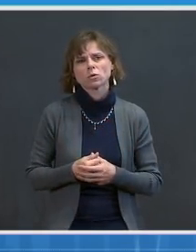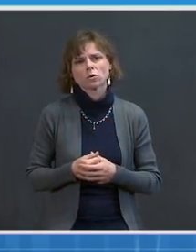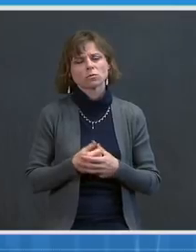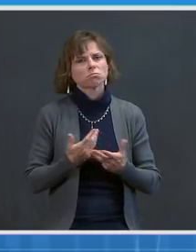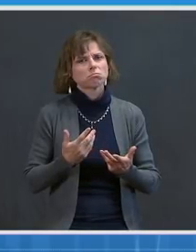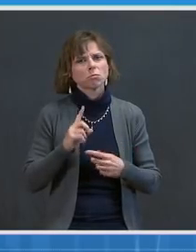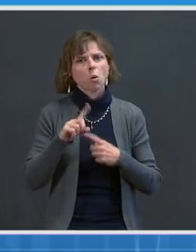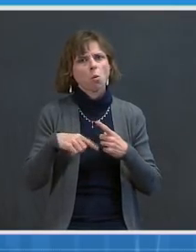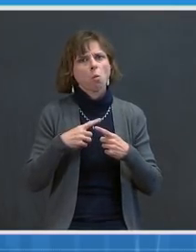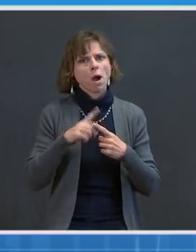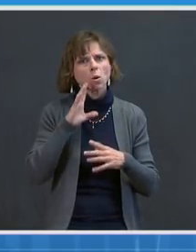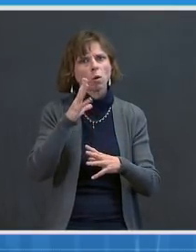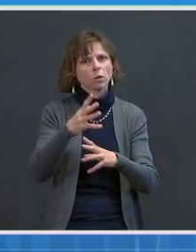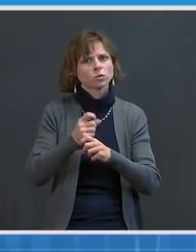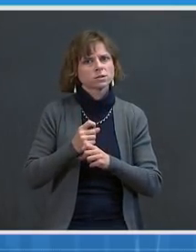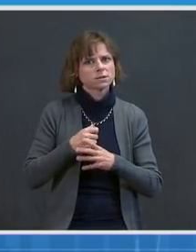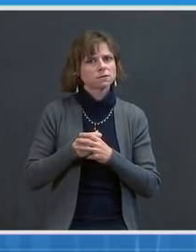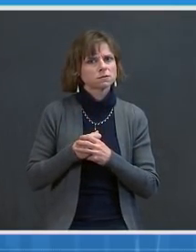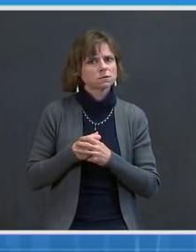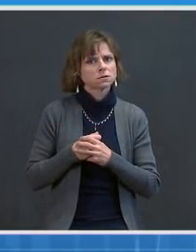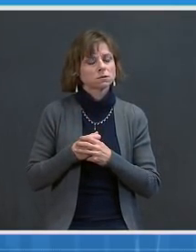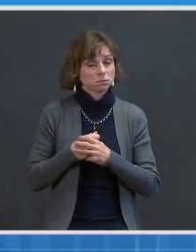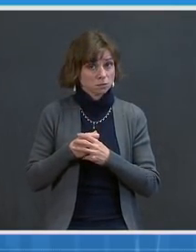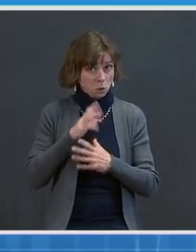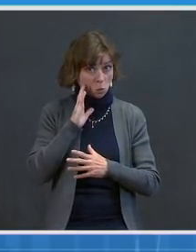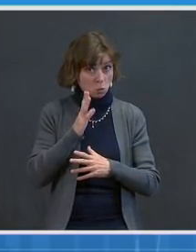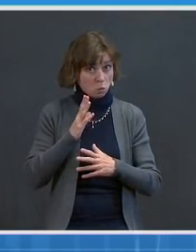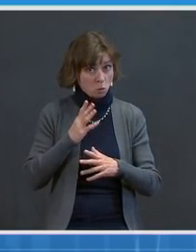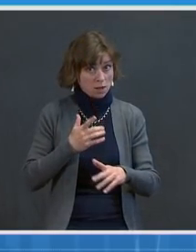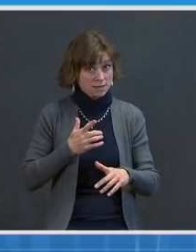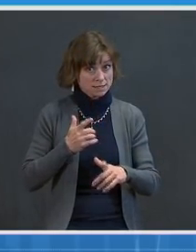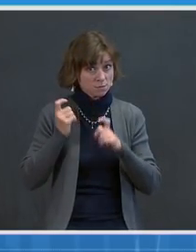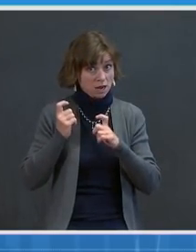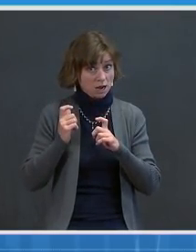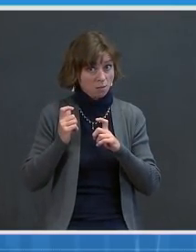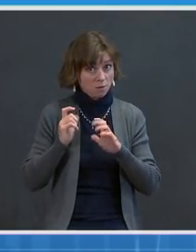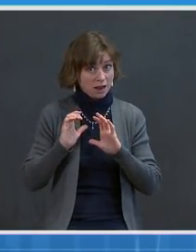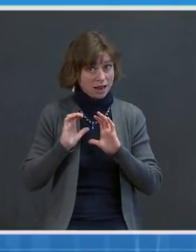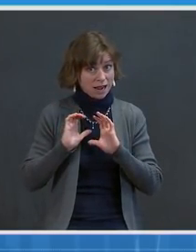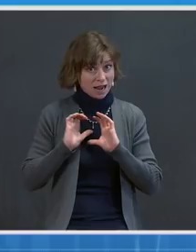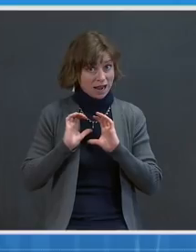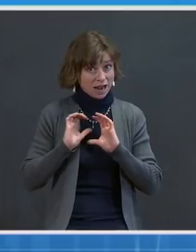Is that going to speed how quickly we can get every American vaccinated?